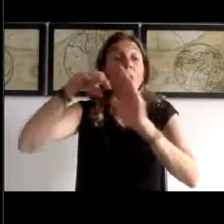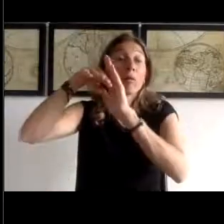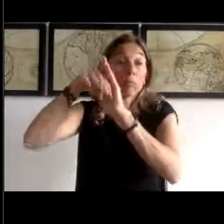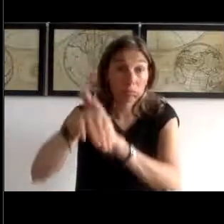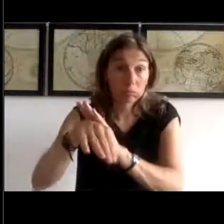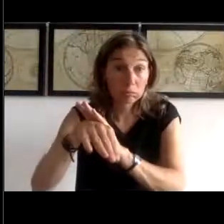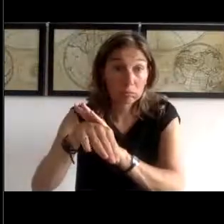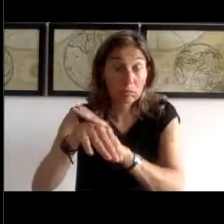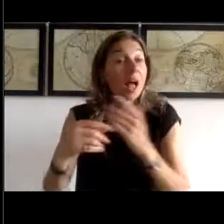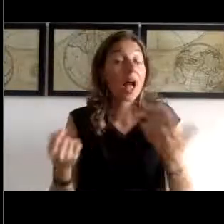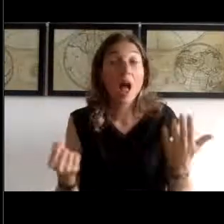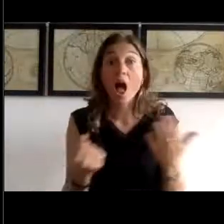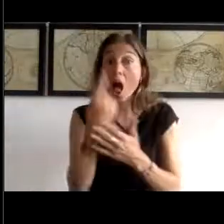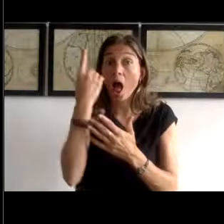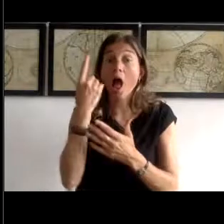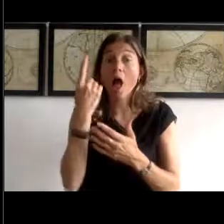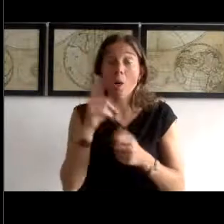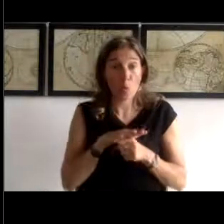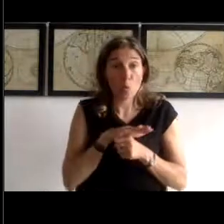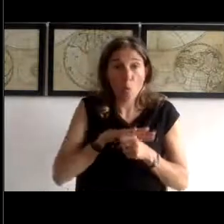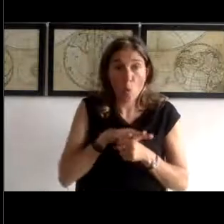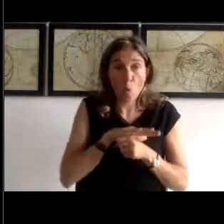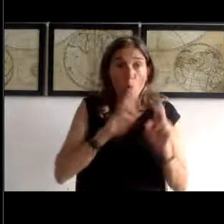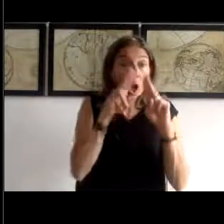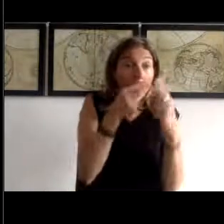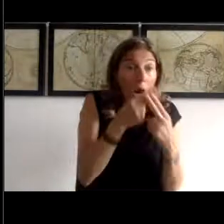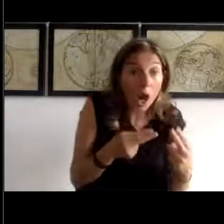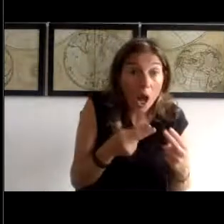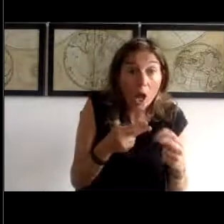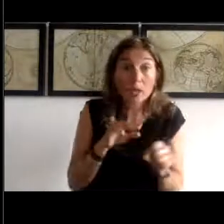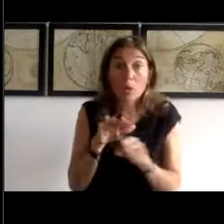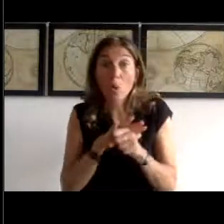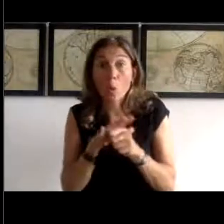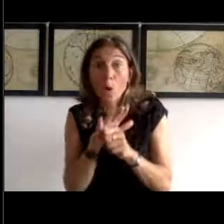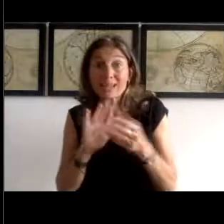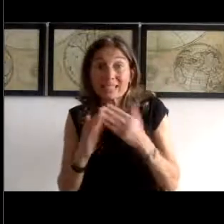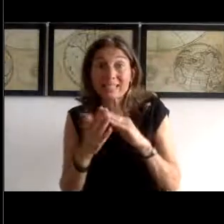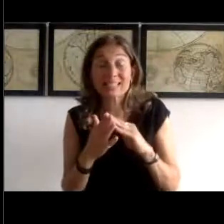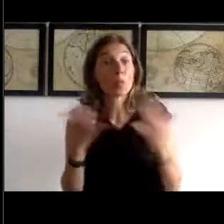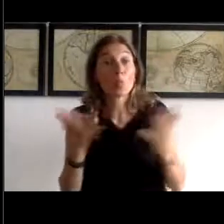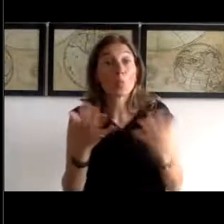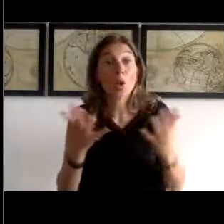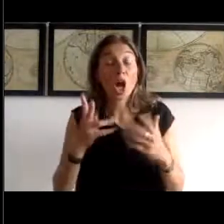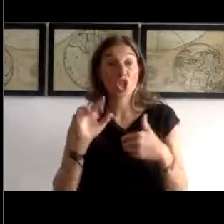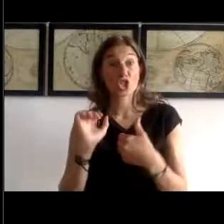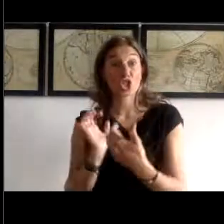more requirements that we're putting into them. But it has to come also associated with support.